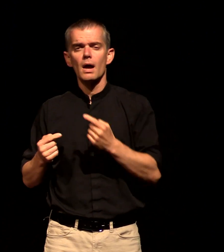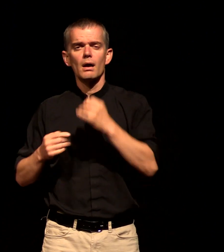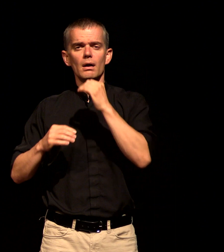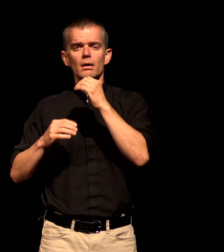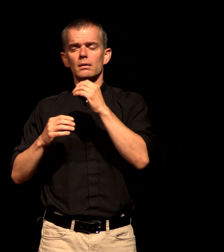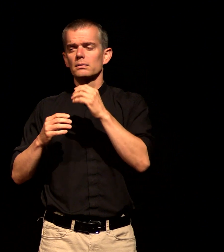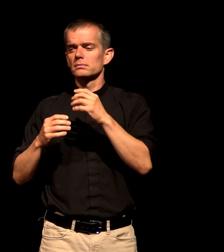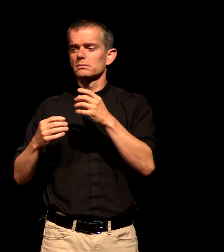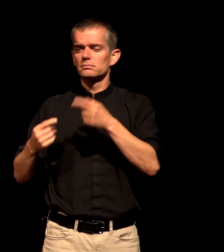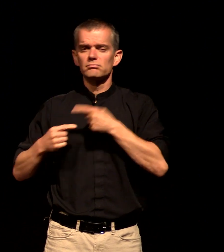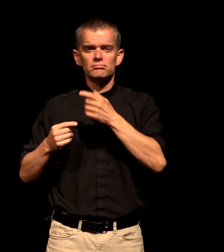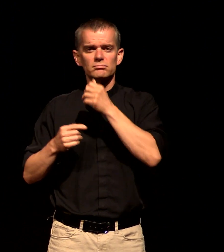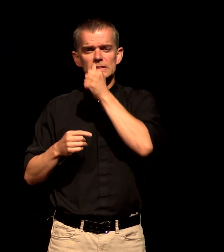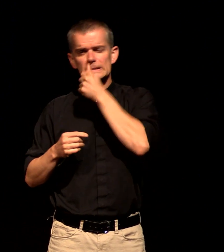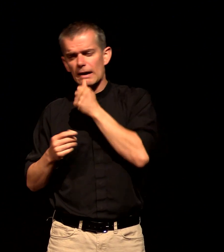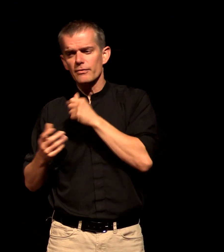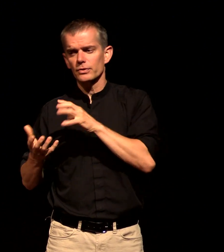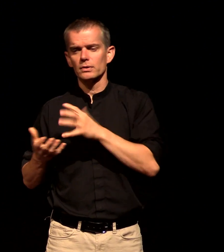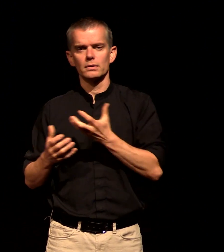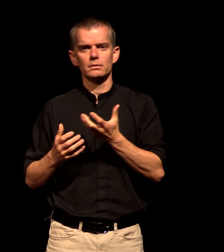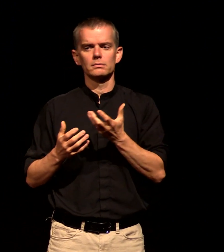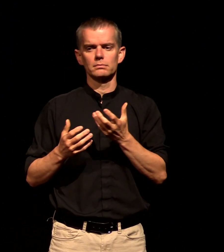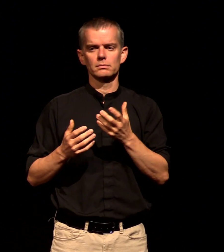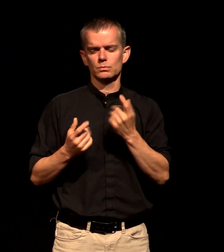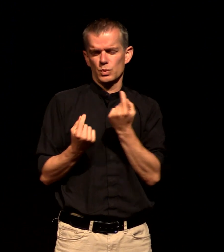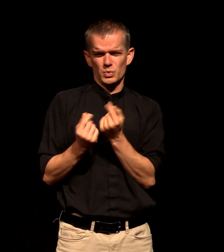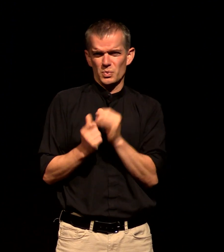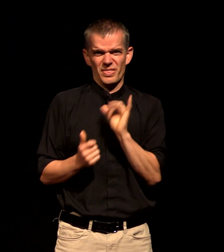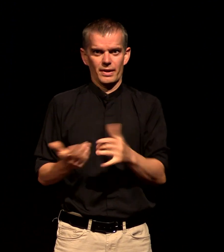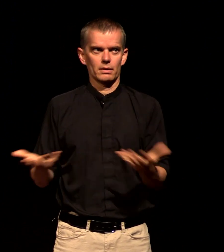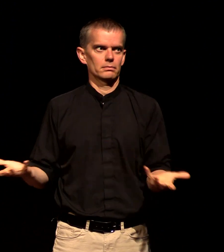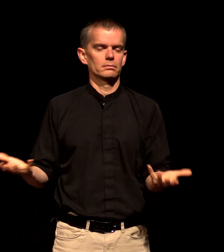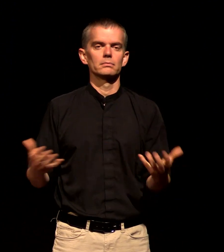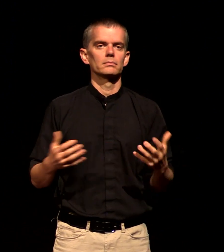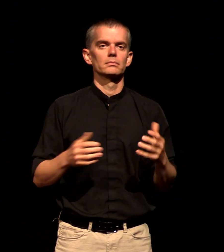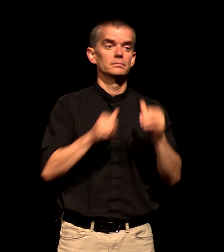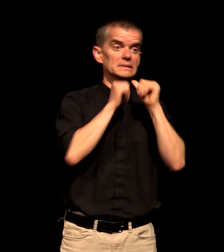mysterious middle between denial and despair. It is admitting